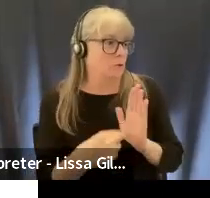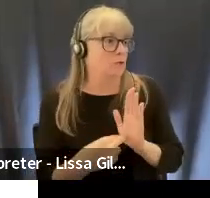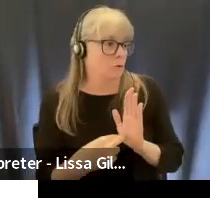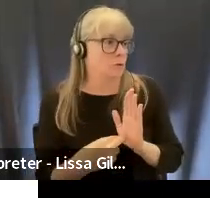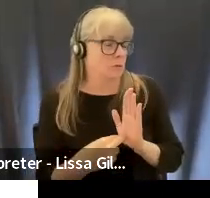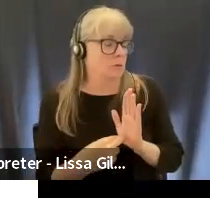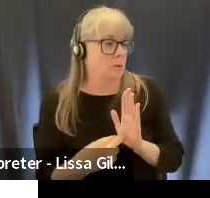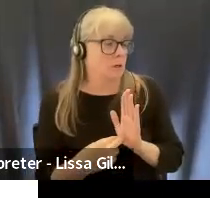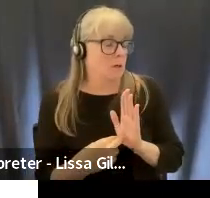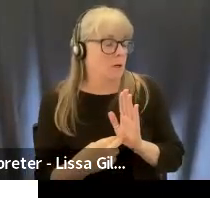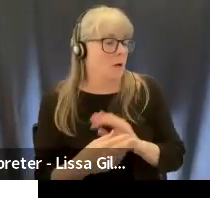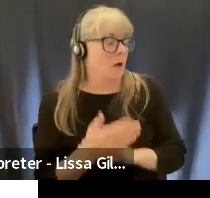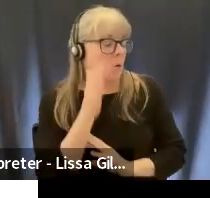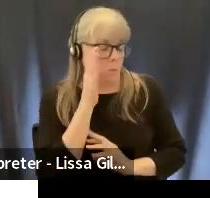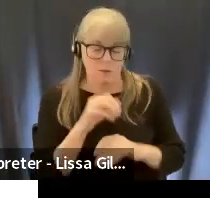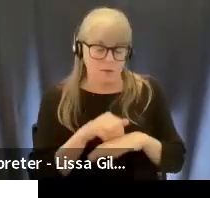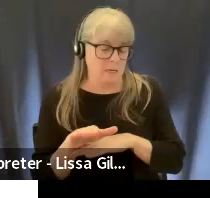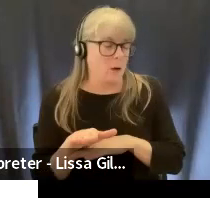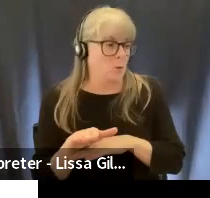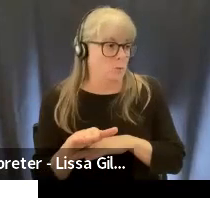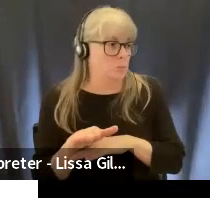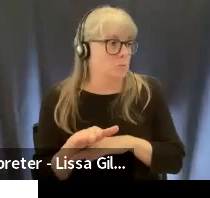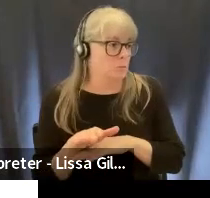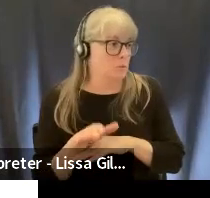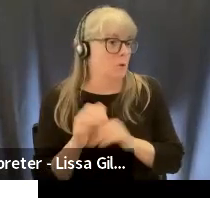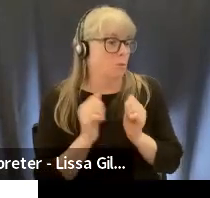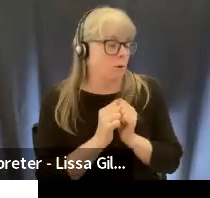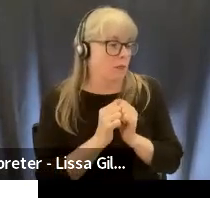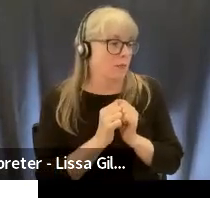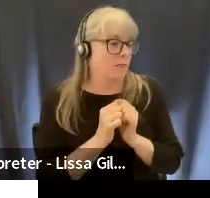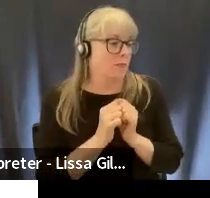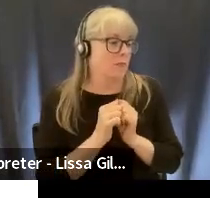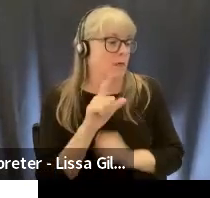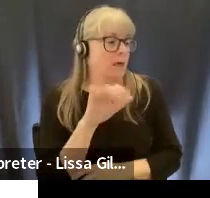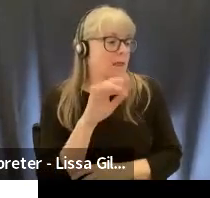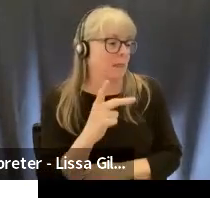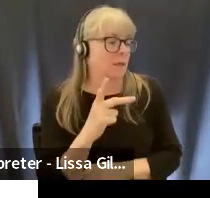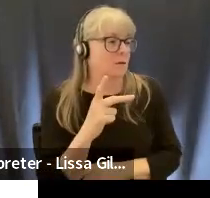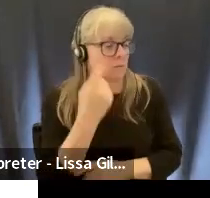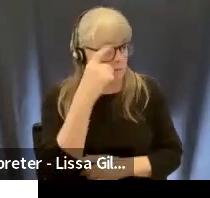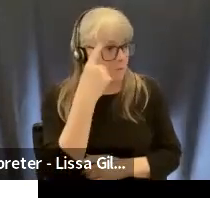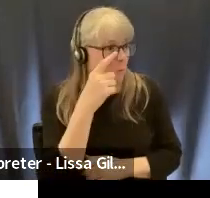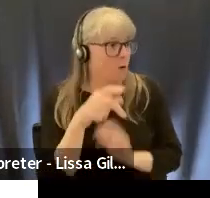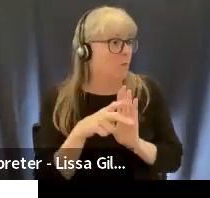Yes, send it to me, and I'll start out to the people who are registered, and attend. I'll send out that along with the A link to the recording.